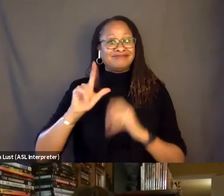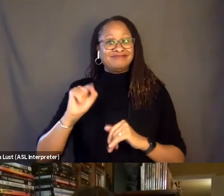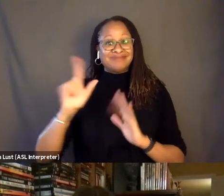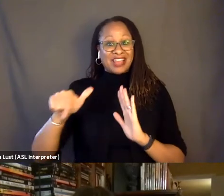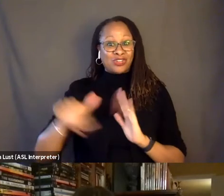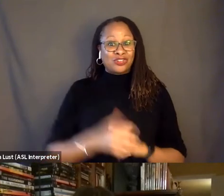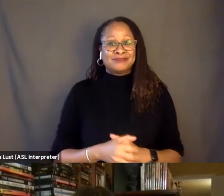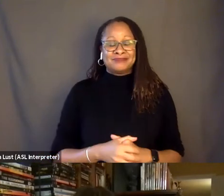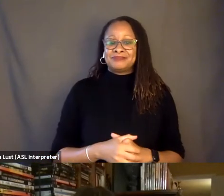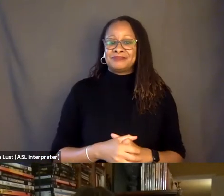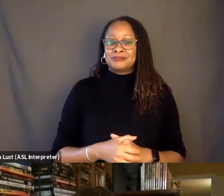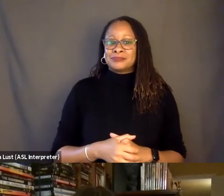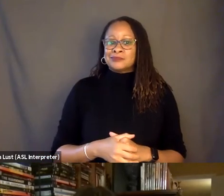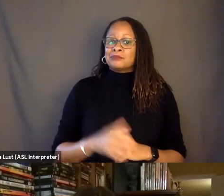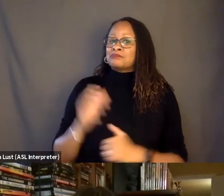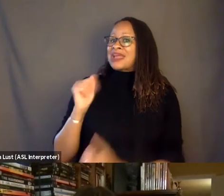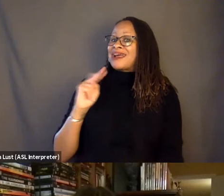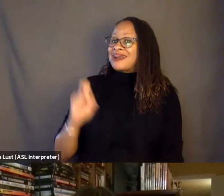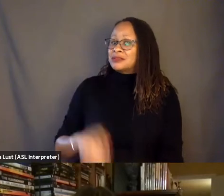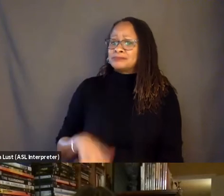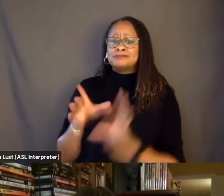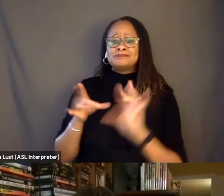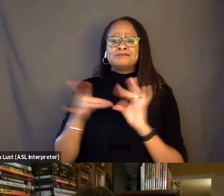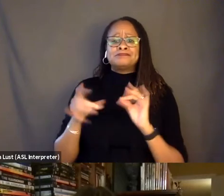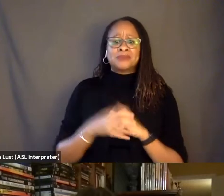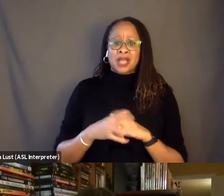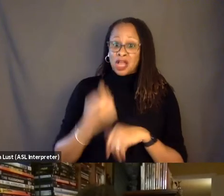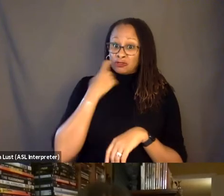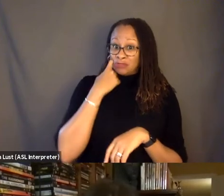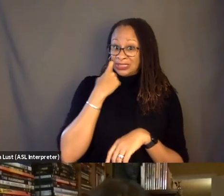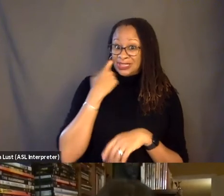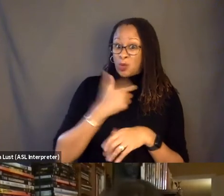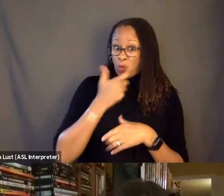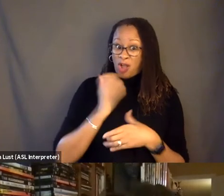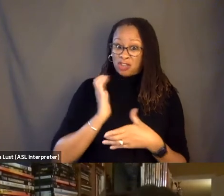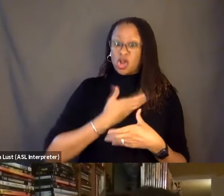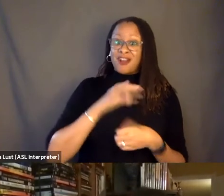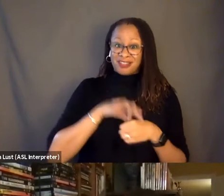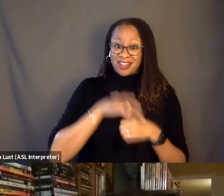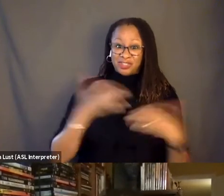Well, you both have, must've watched our recent elections with some interest.